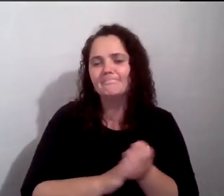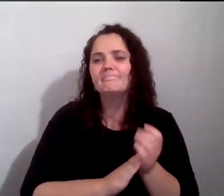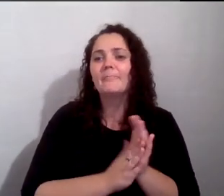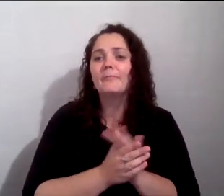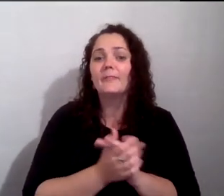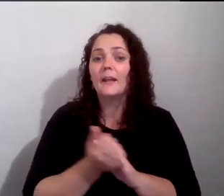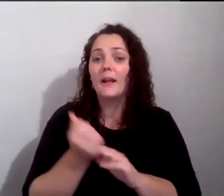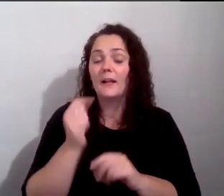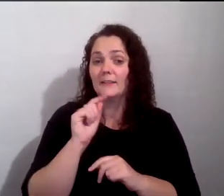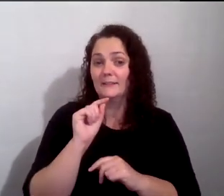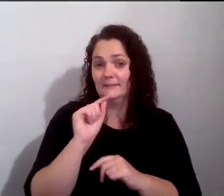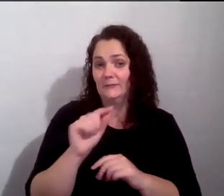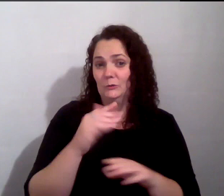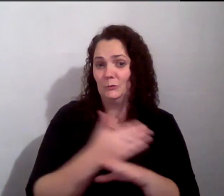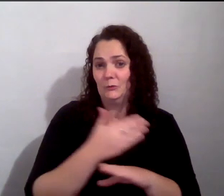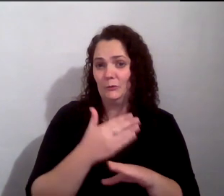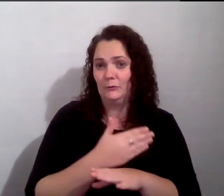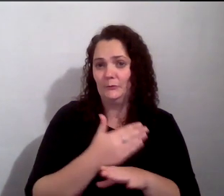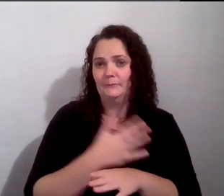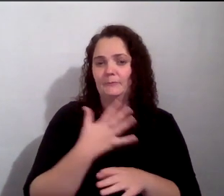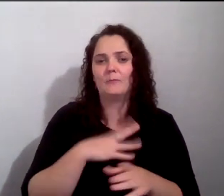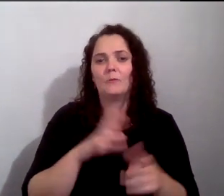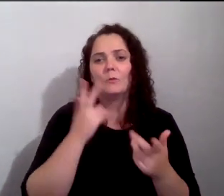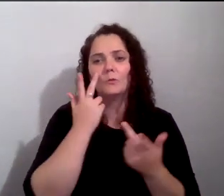work highlight the recently published book of